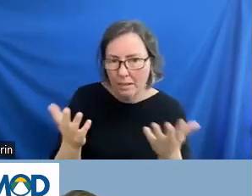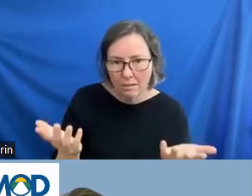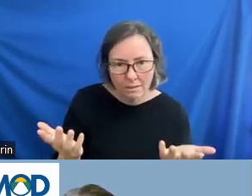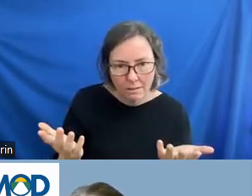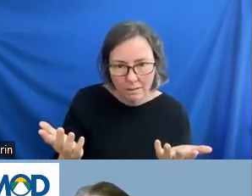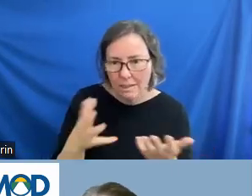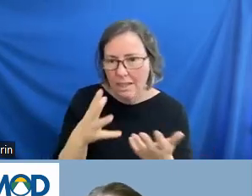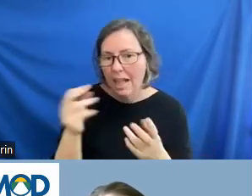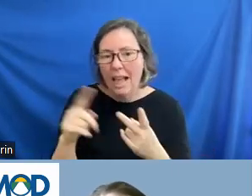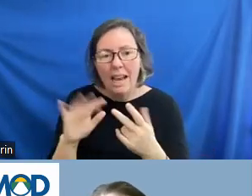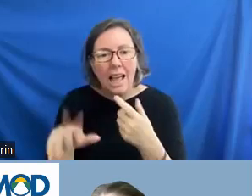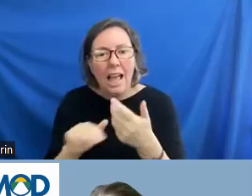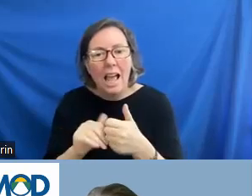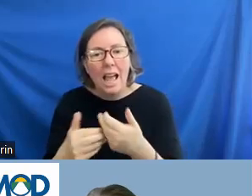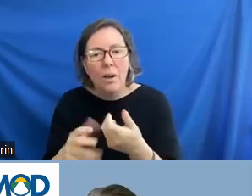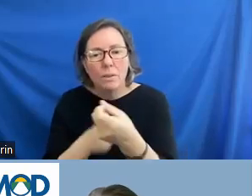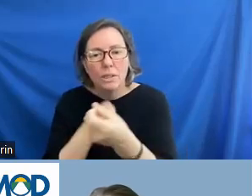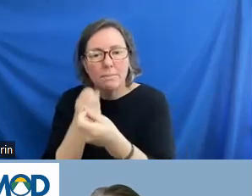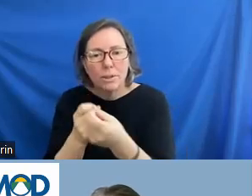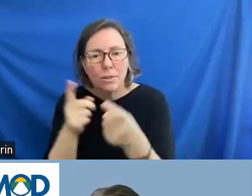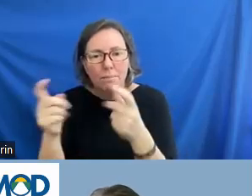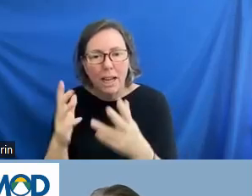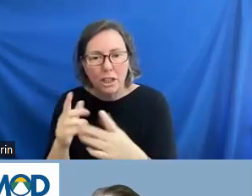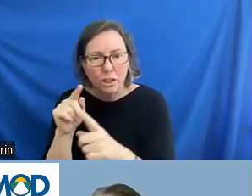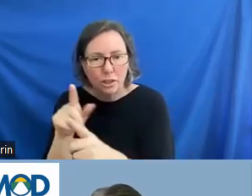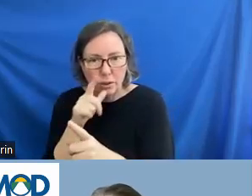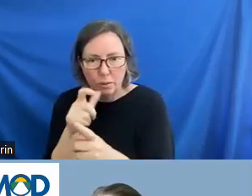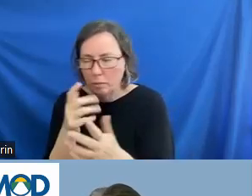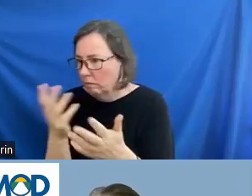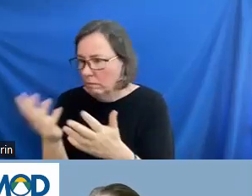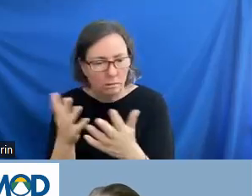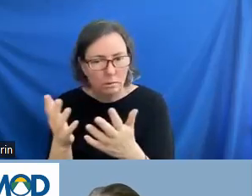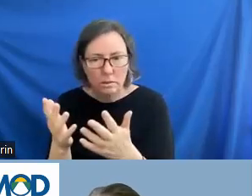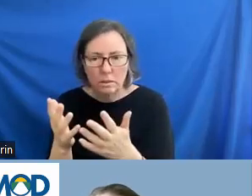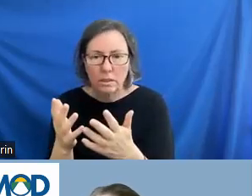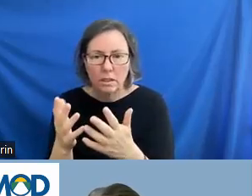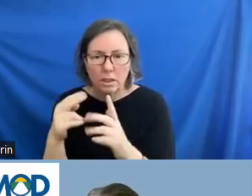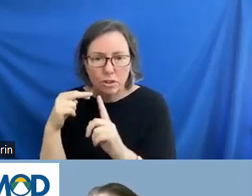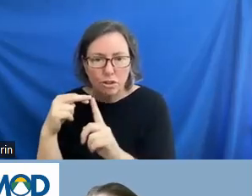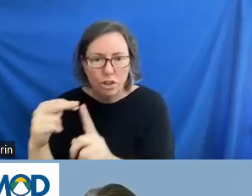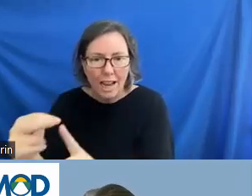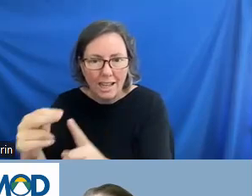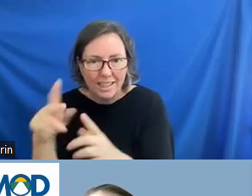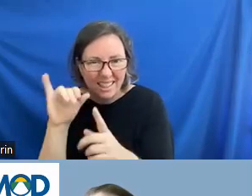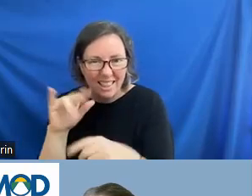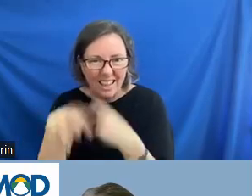how to support managers with for lack of a better word, tracking, those because it's